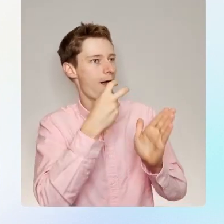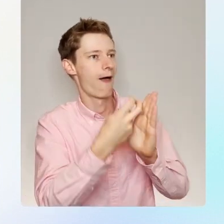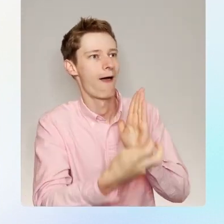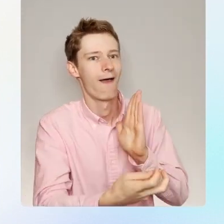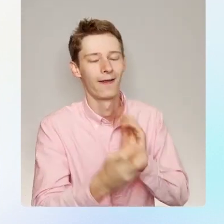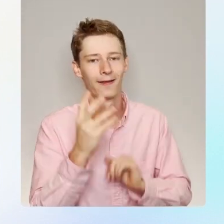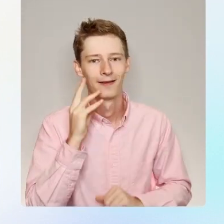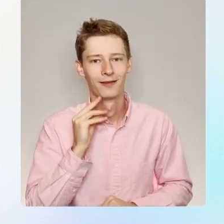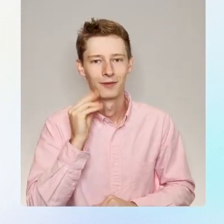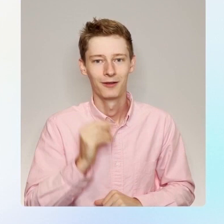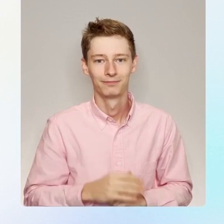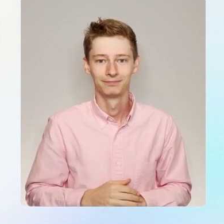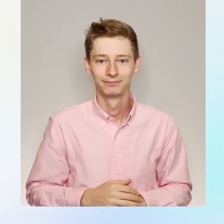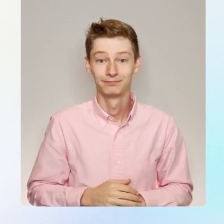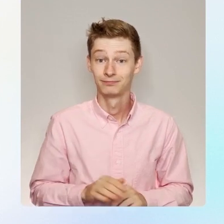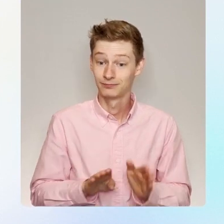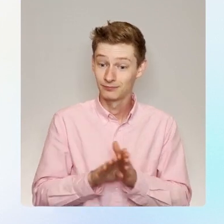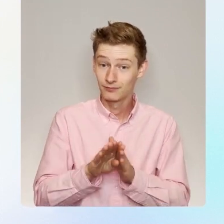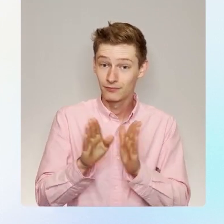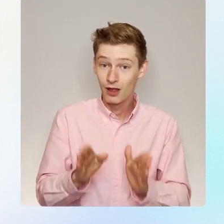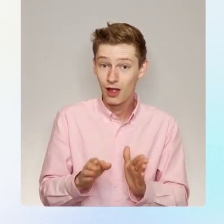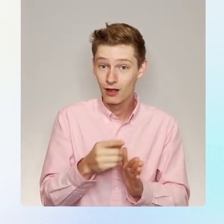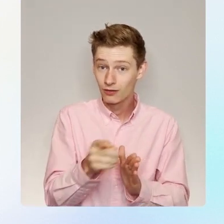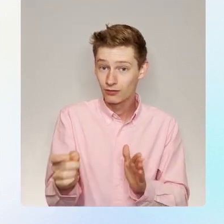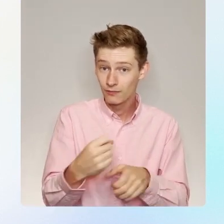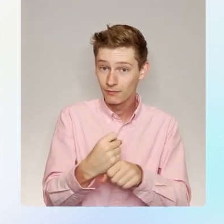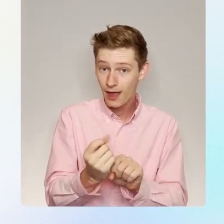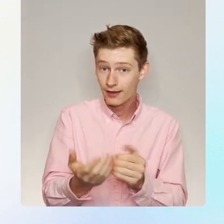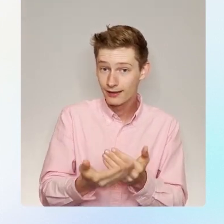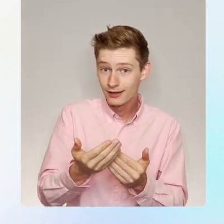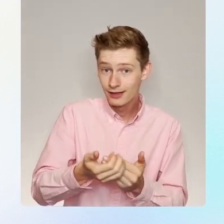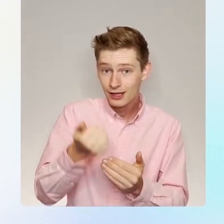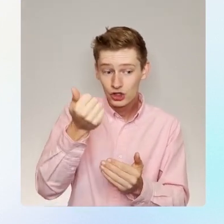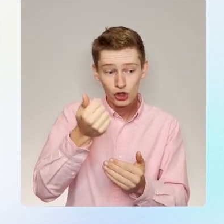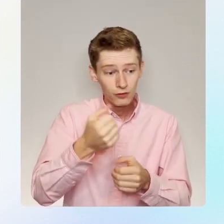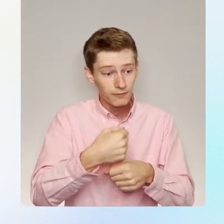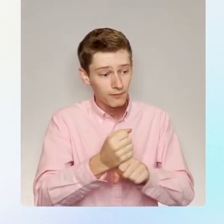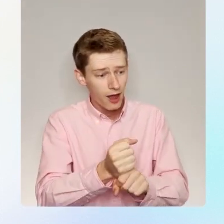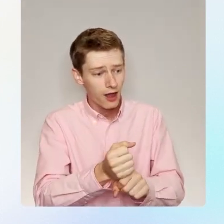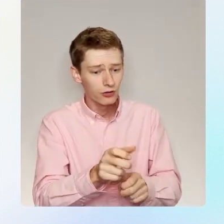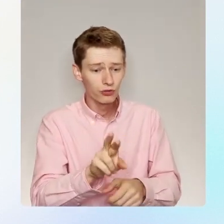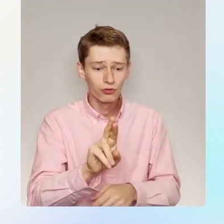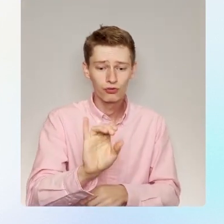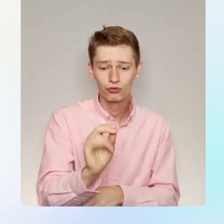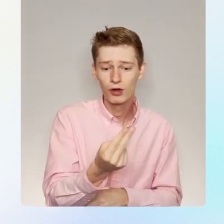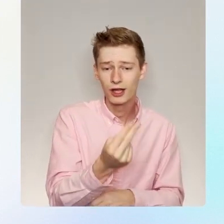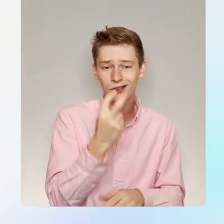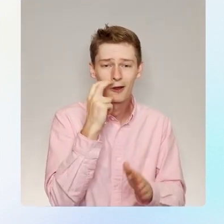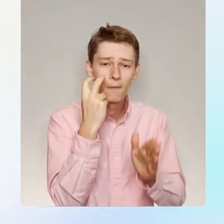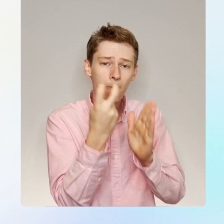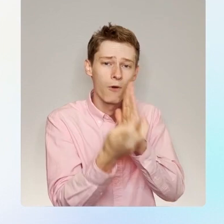To make it easier for our developers to build rich immersive audio into their apps.